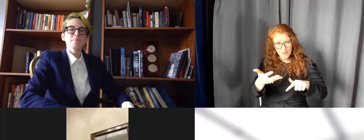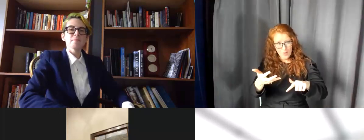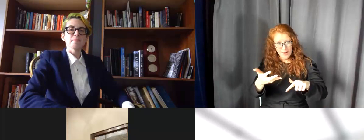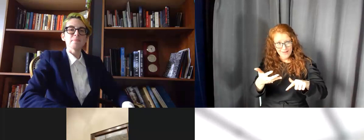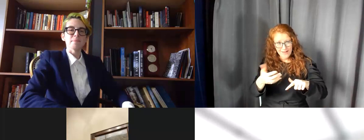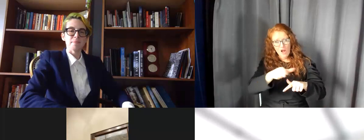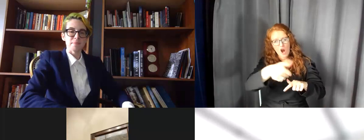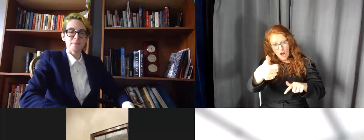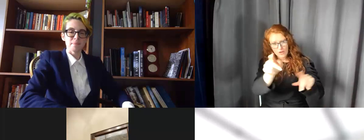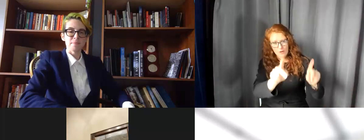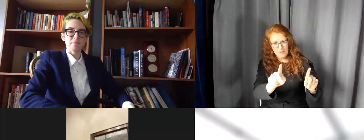Farrah Garland: You know. How does how does that?